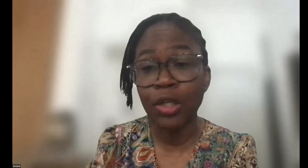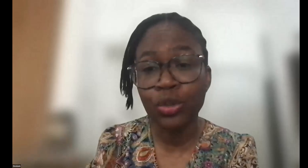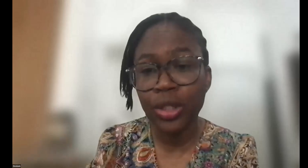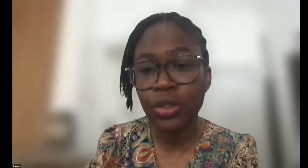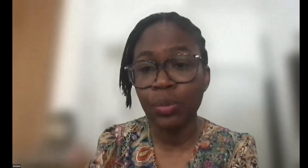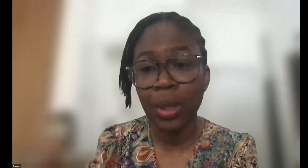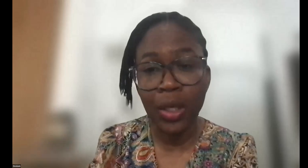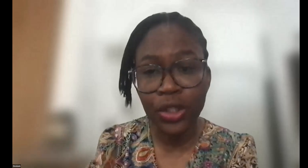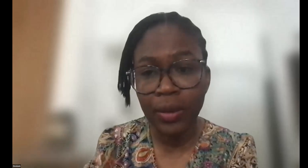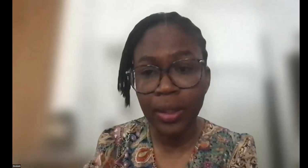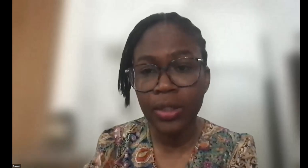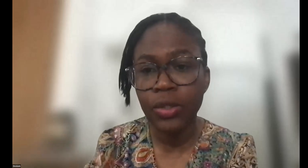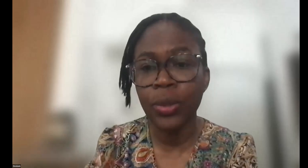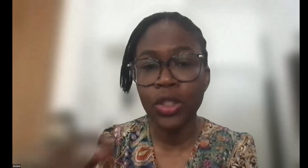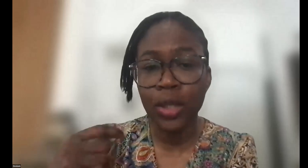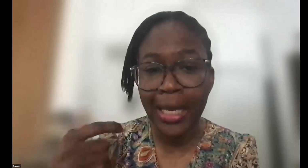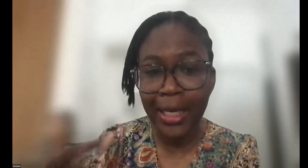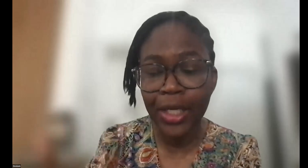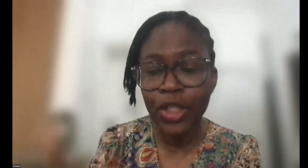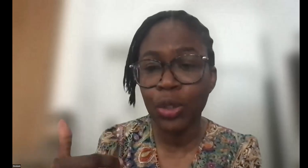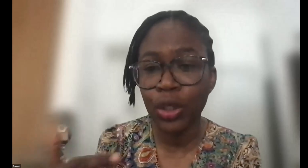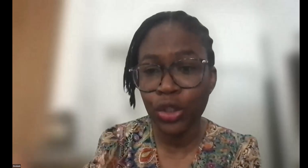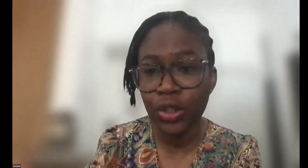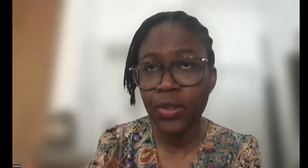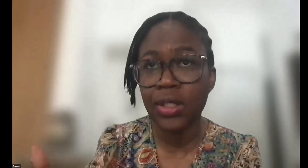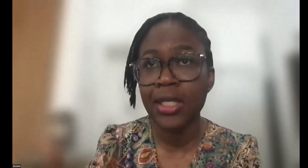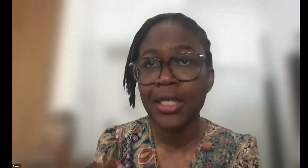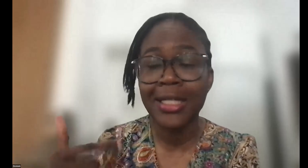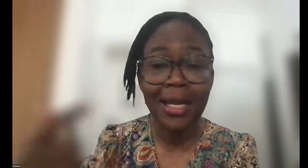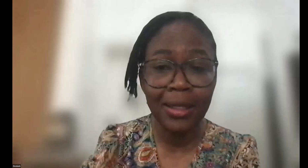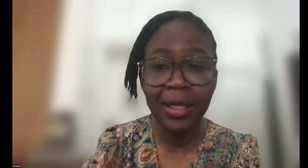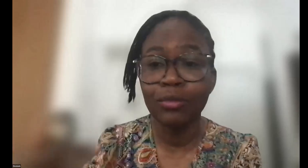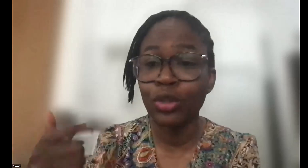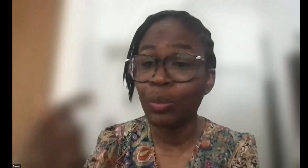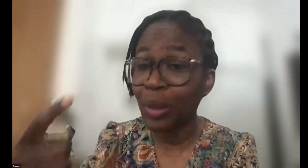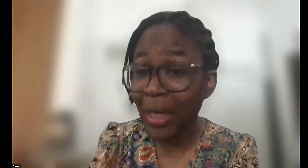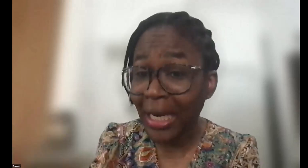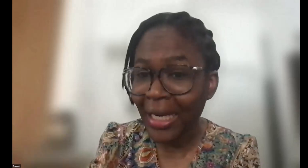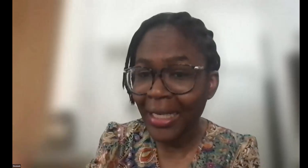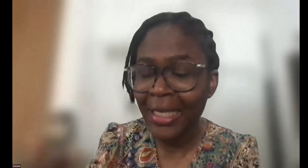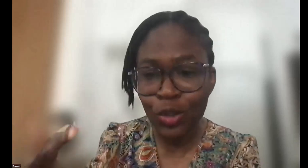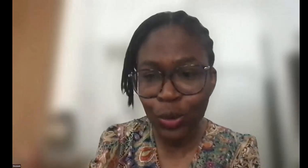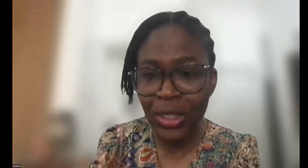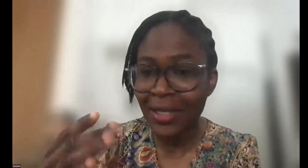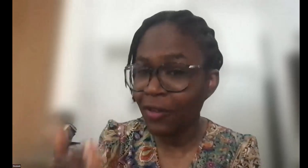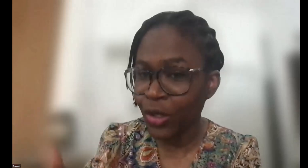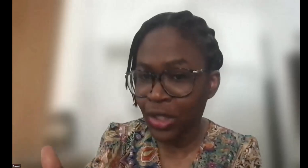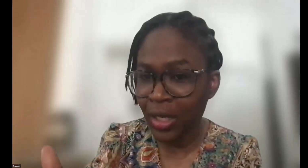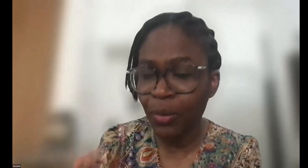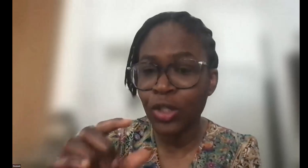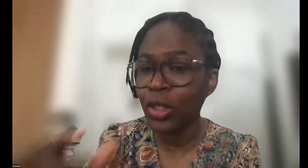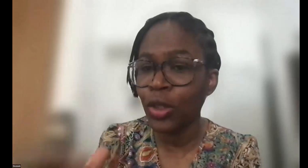Omolade: outreach to power sharing. So we need to engage beyond just telling them doing. PPI is good is a 1st step. But it's